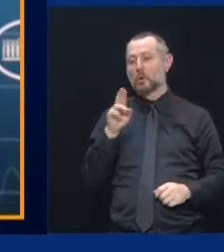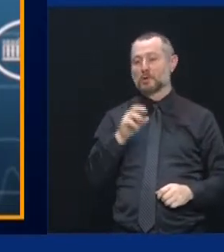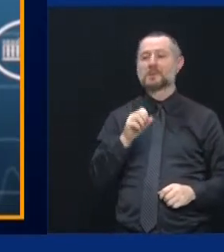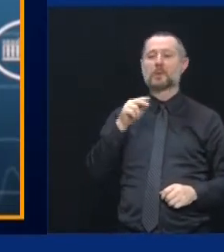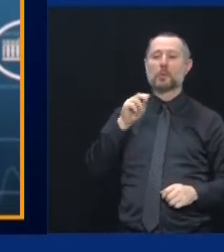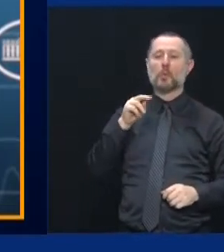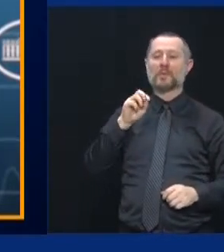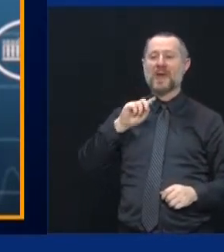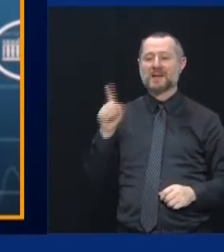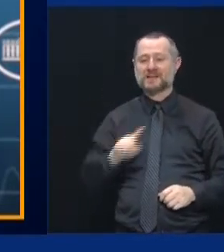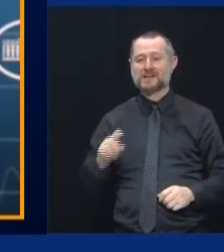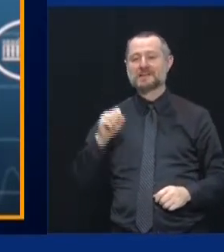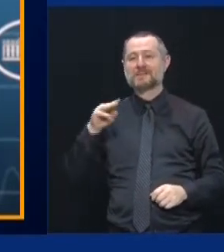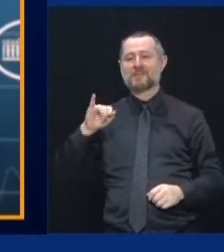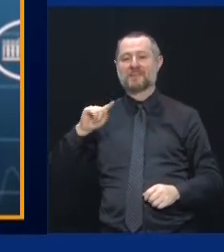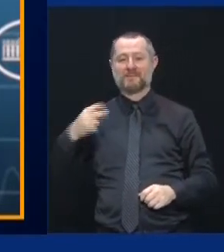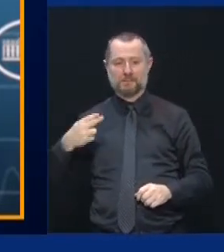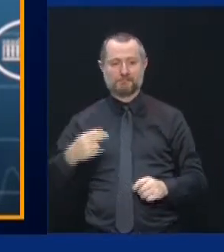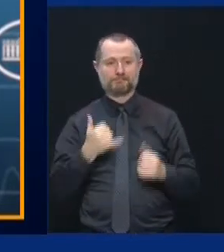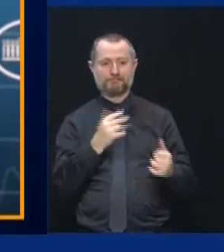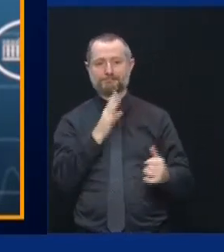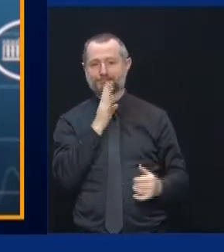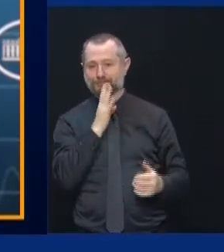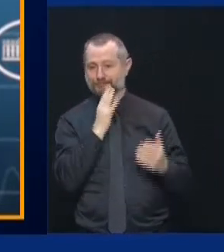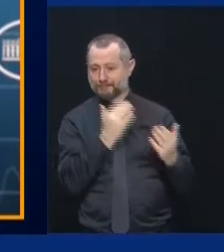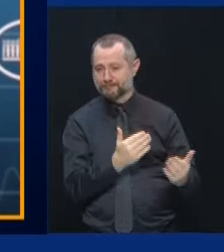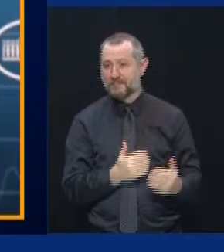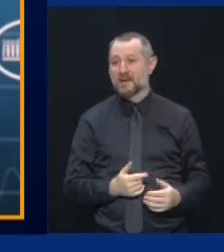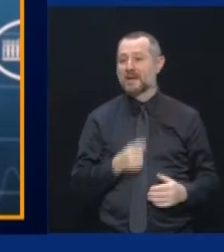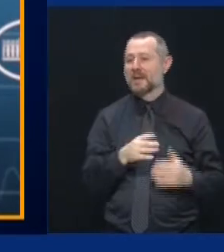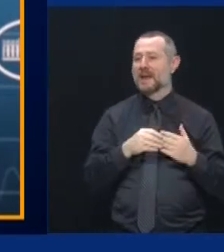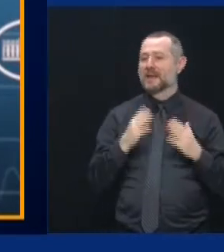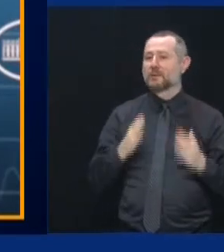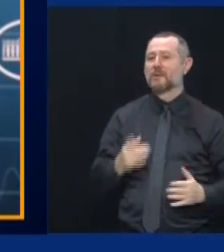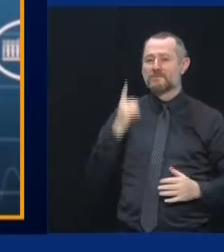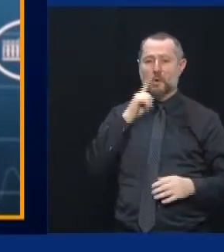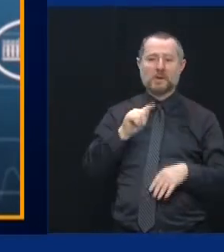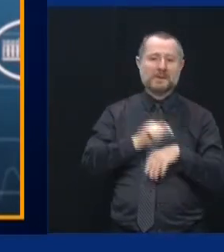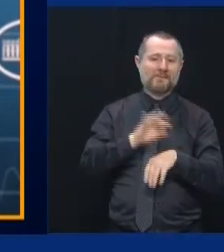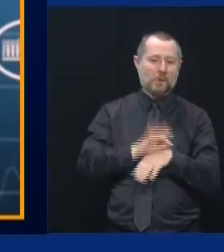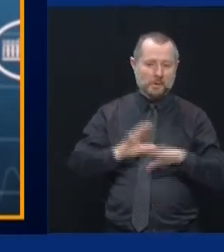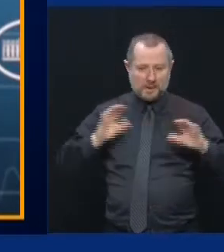AND WITH THAT, I'LL TURN IT OVER TO DR. NUNEZ SMITH THAT LEADS OUR HEALTH EQUITY TASK FORCE WHO